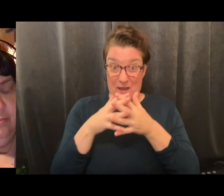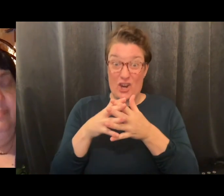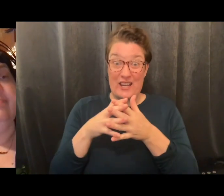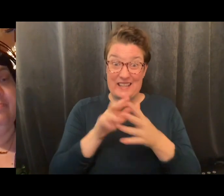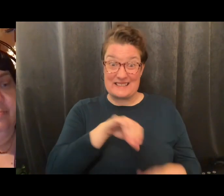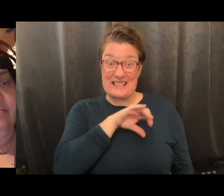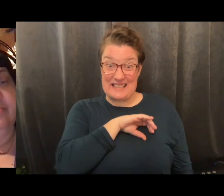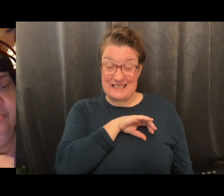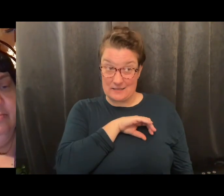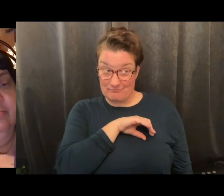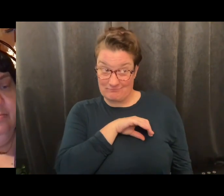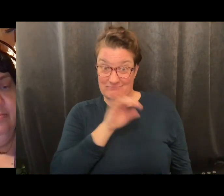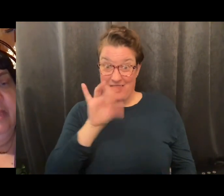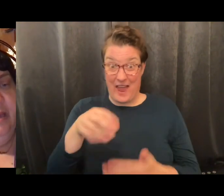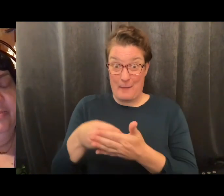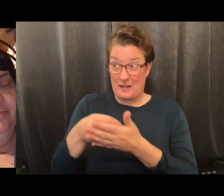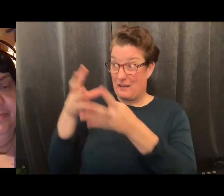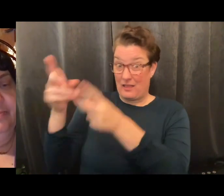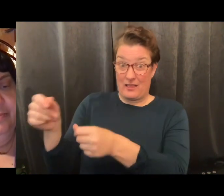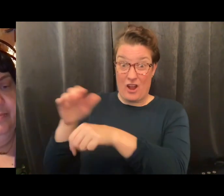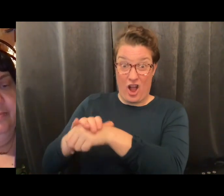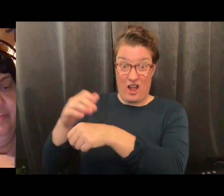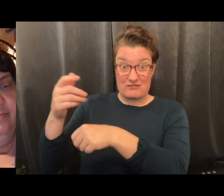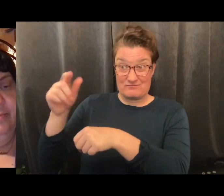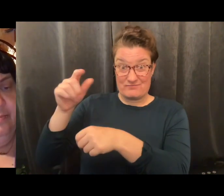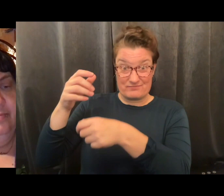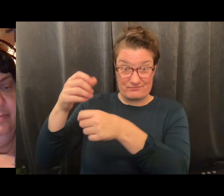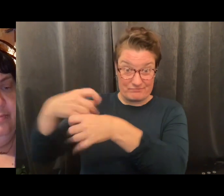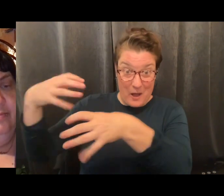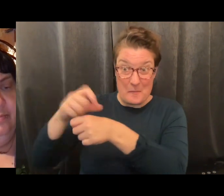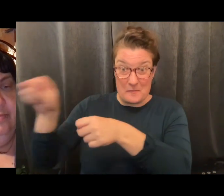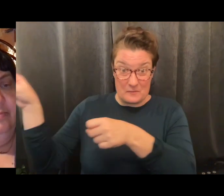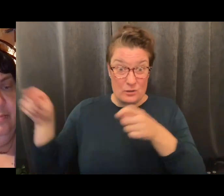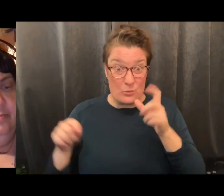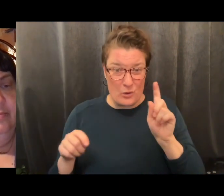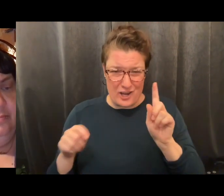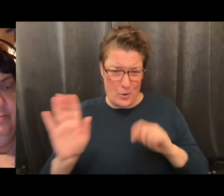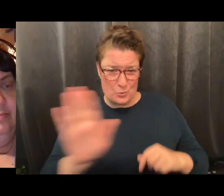you have a right to say, no, but at the time, I felt, you know, that's